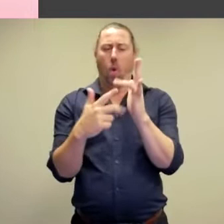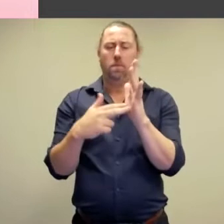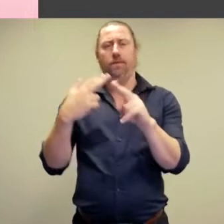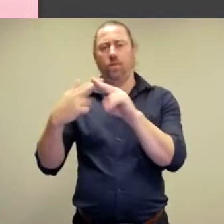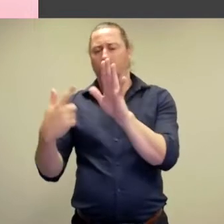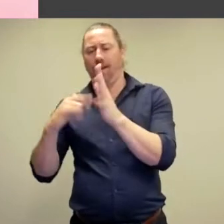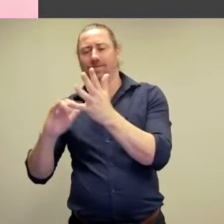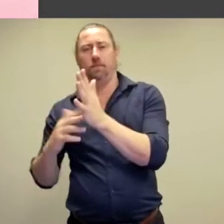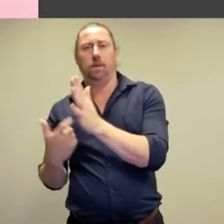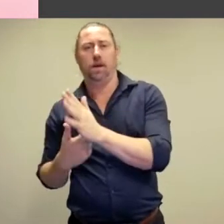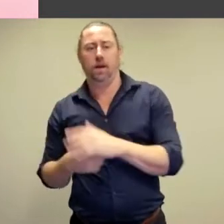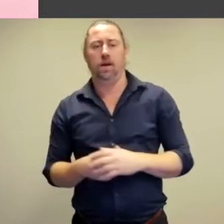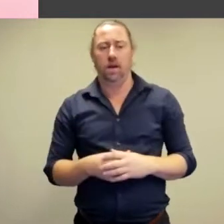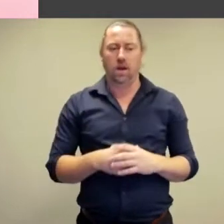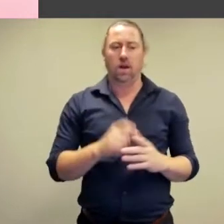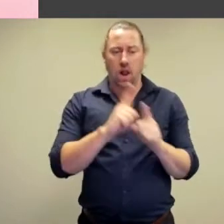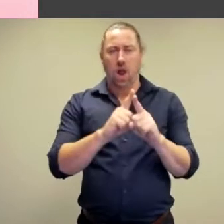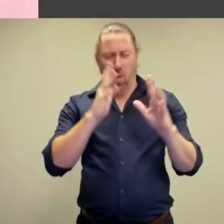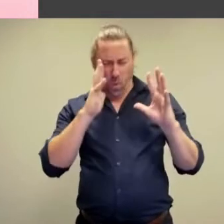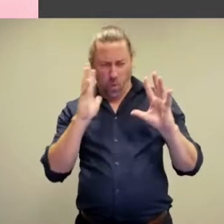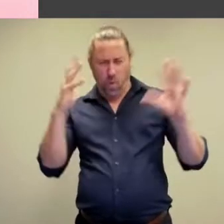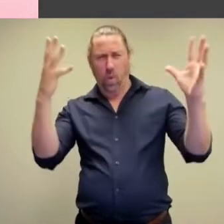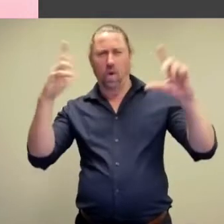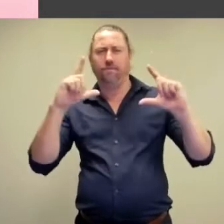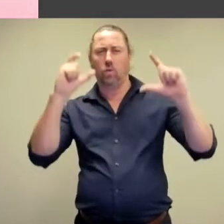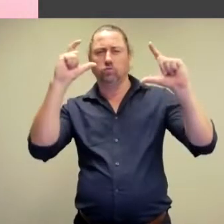kind of